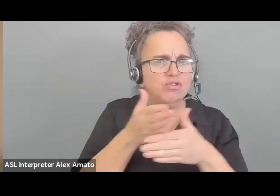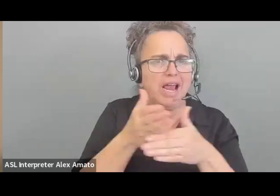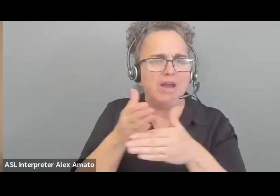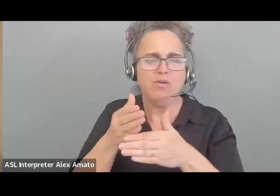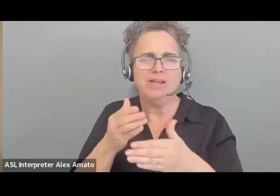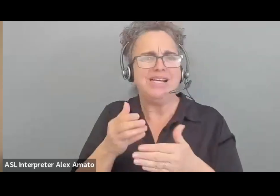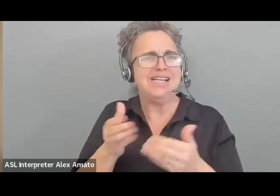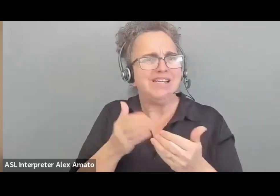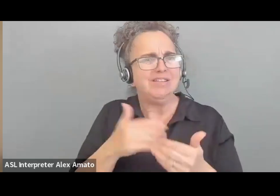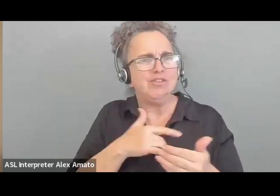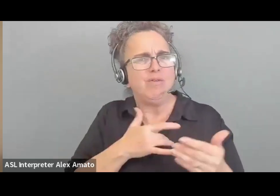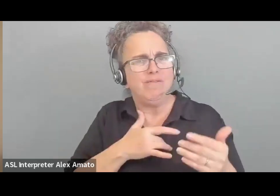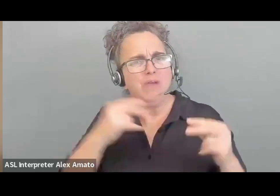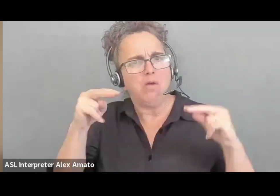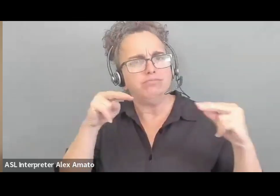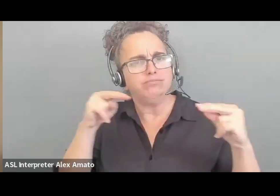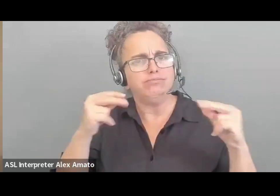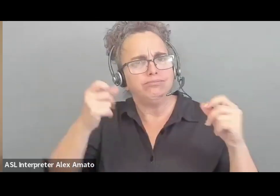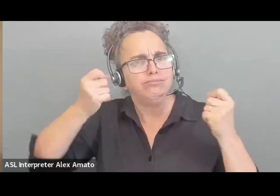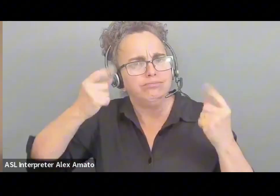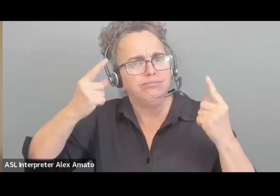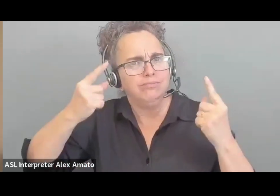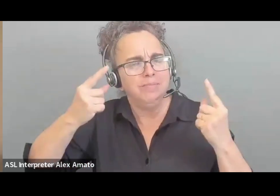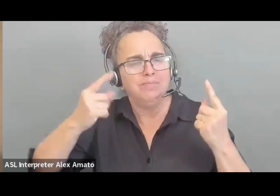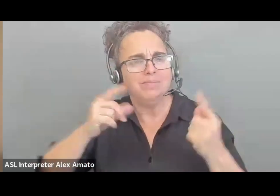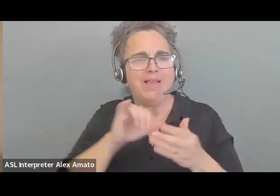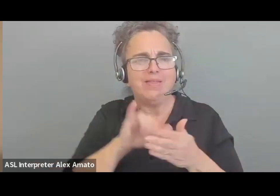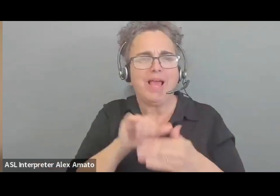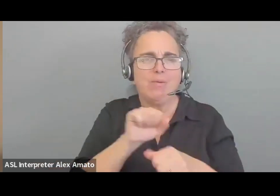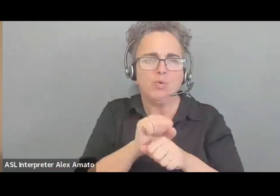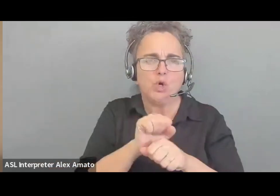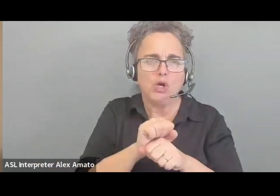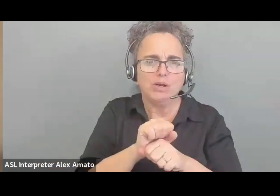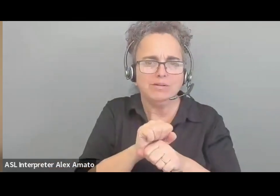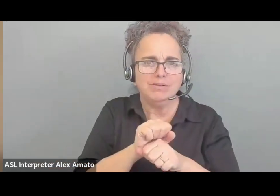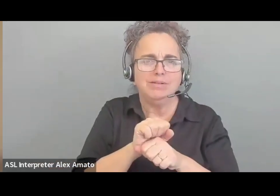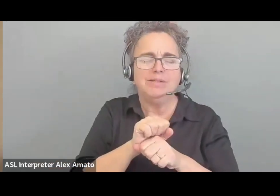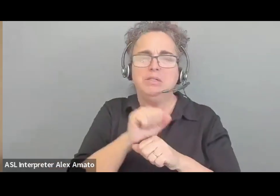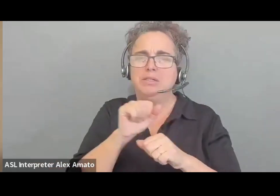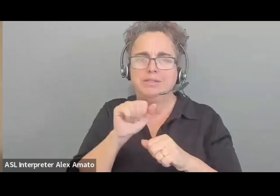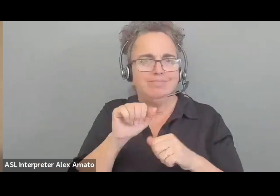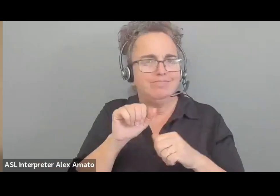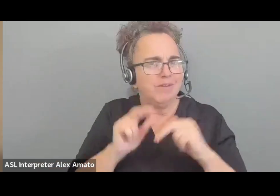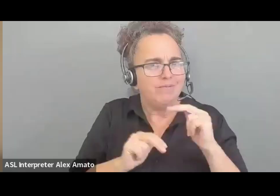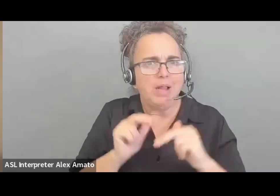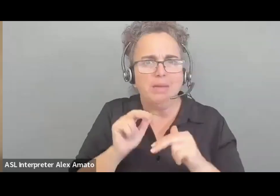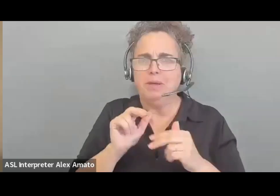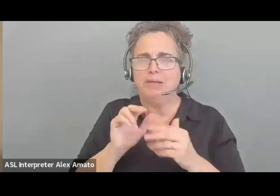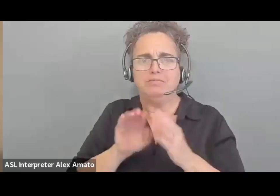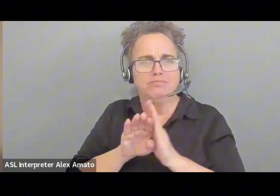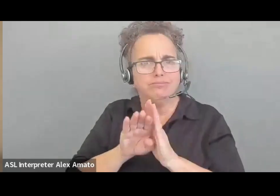And because of that work, creating the examples and the stories that are really easy